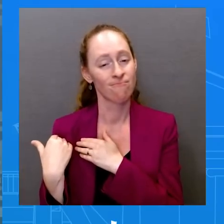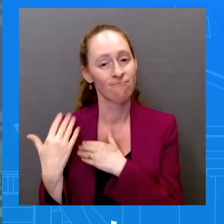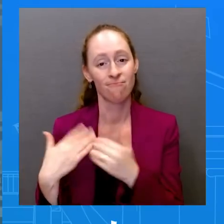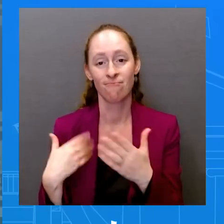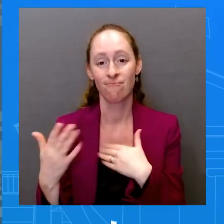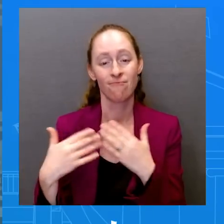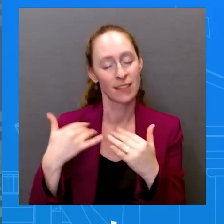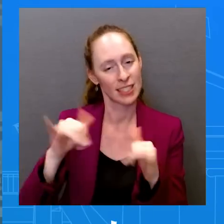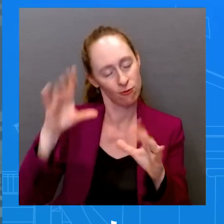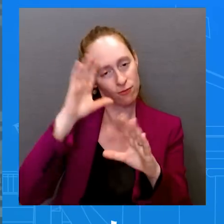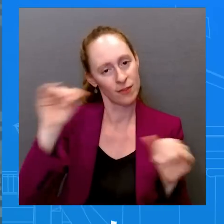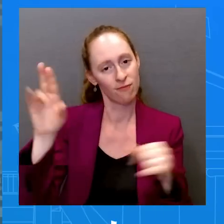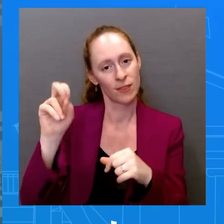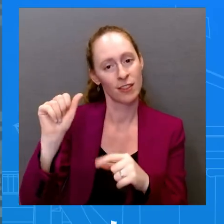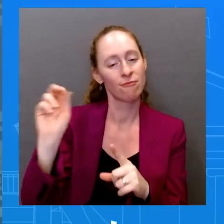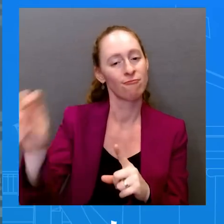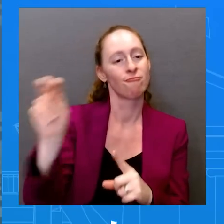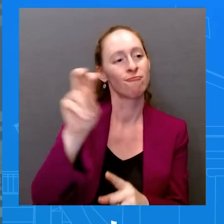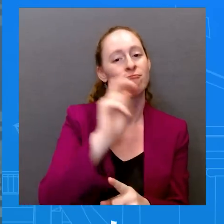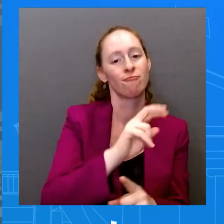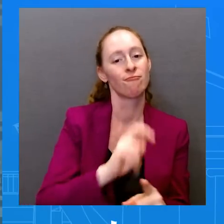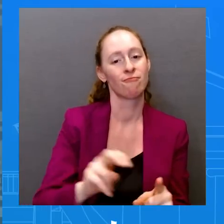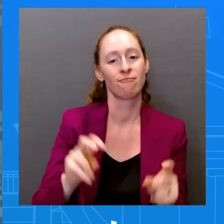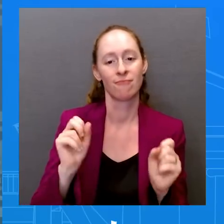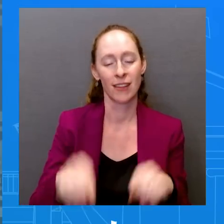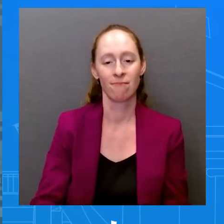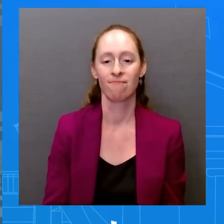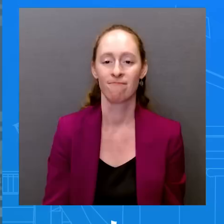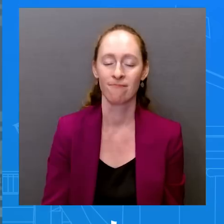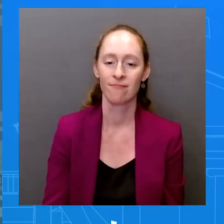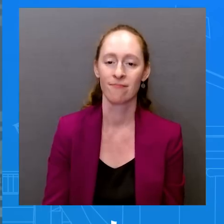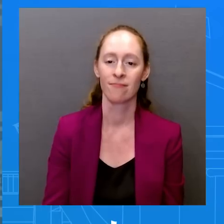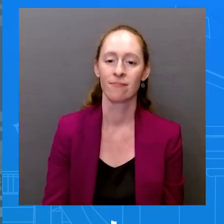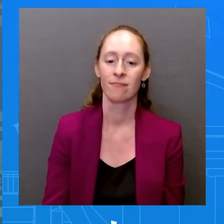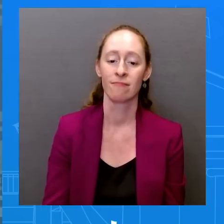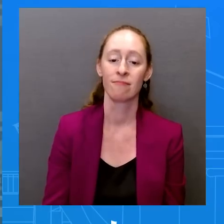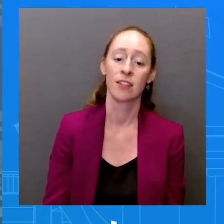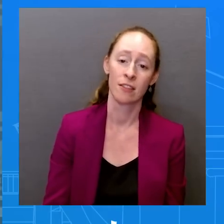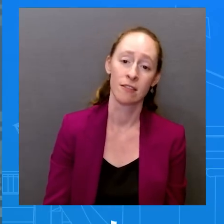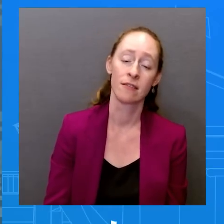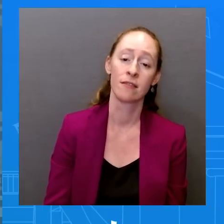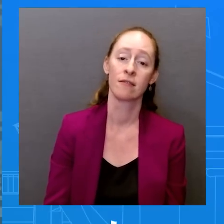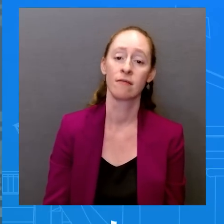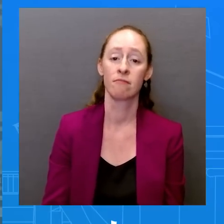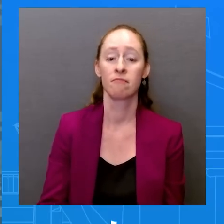And again, when it comes to high costs, when it comes to tough decisions that the American people make,